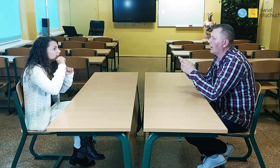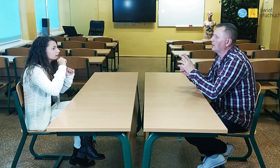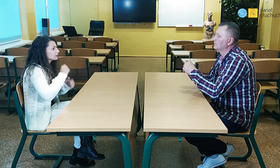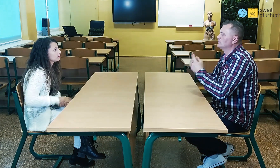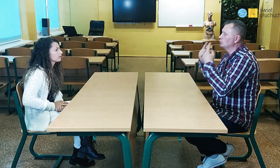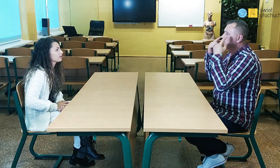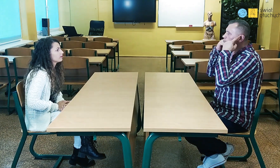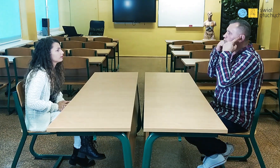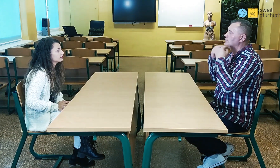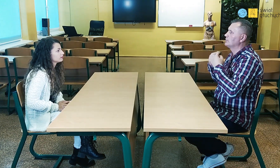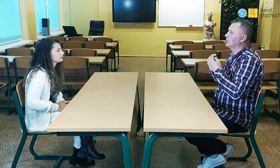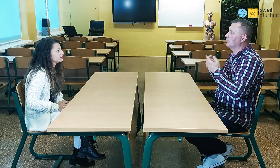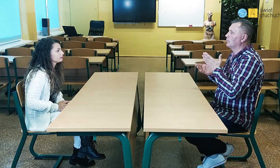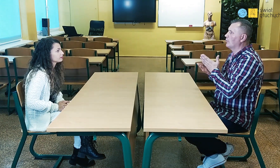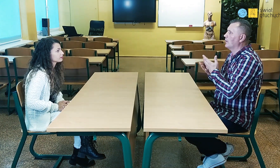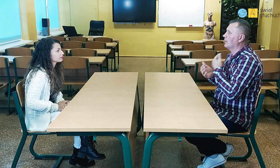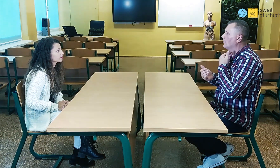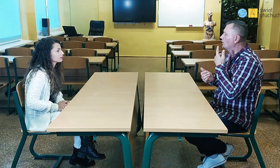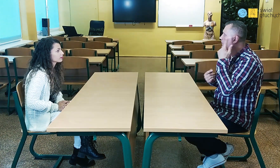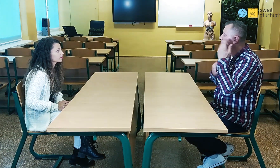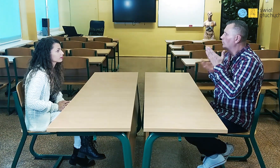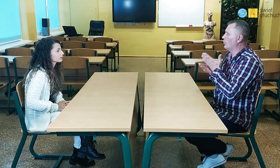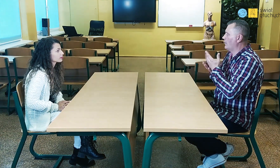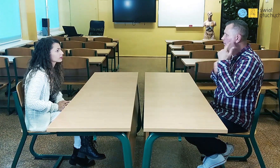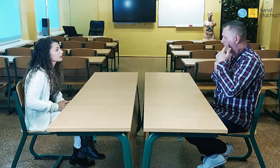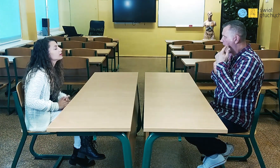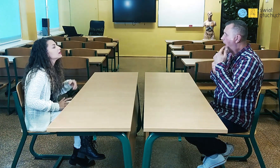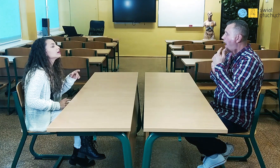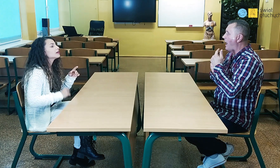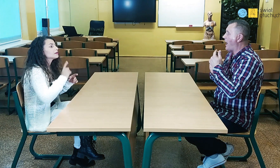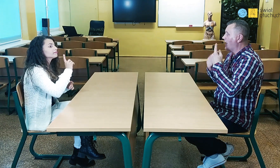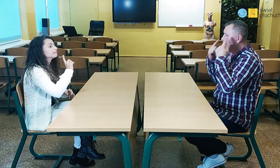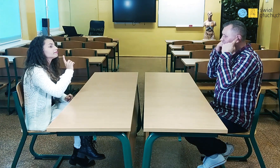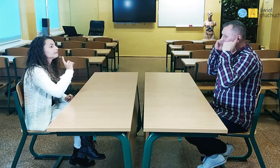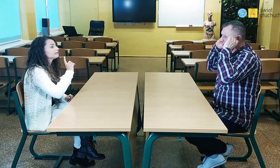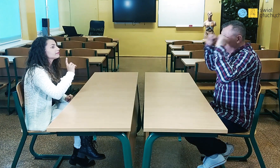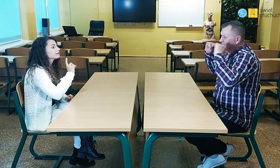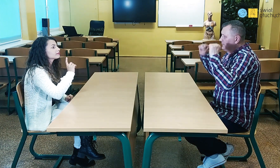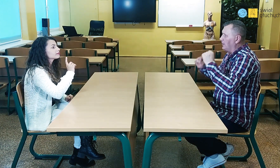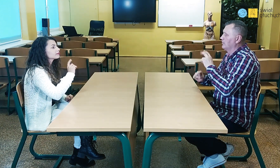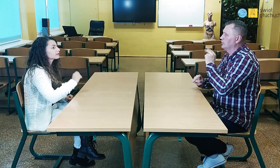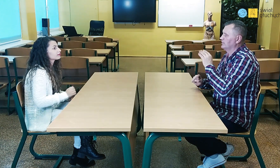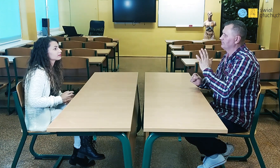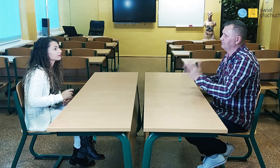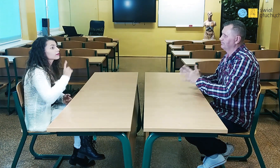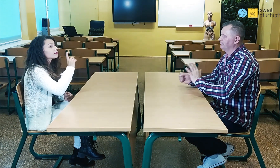It varies. But those who can hear can learn to speak. Those who can't hear won't be able to.